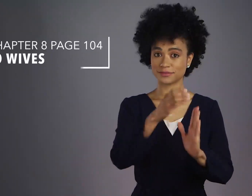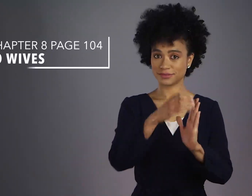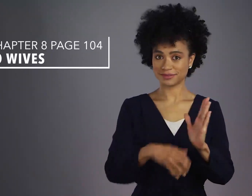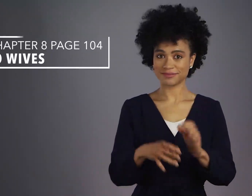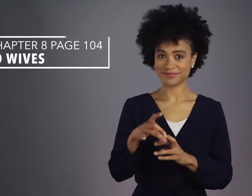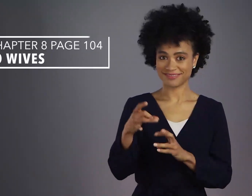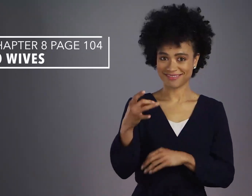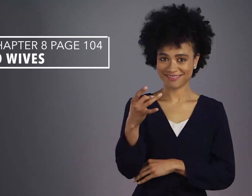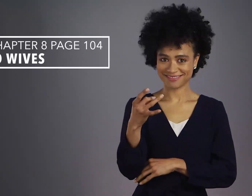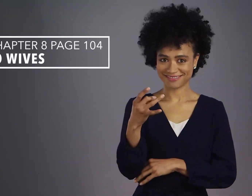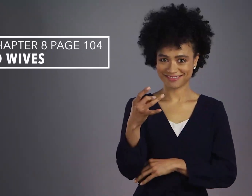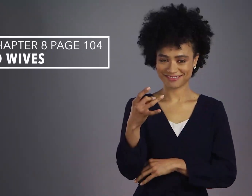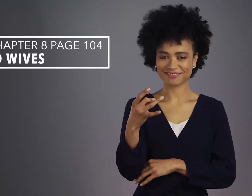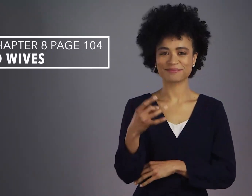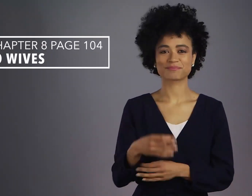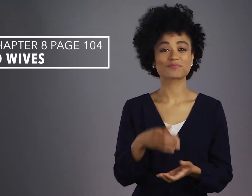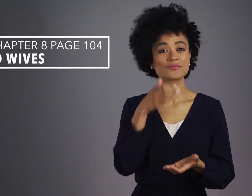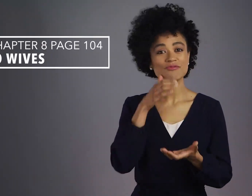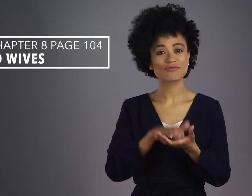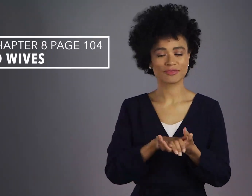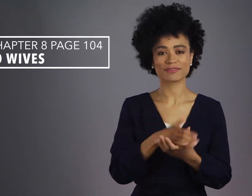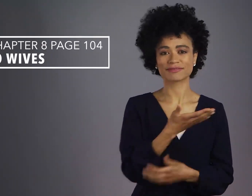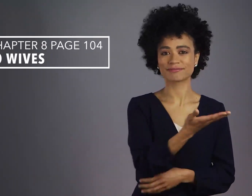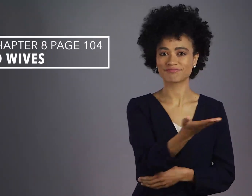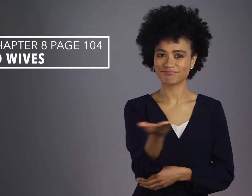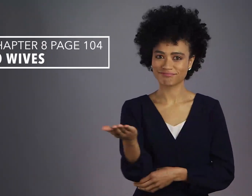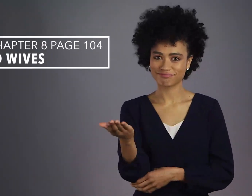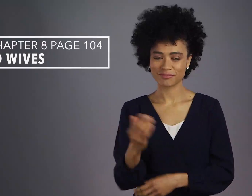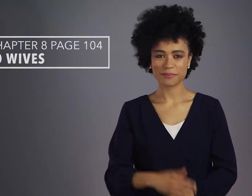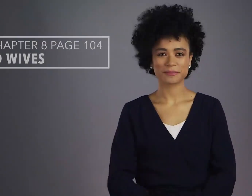Chapter 8 TO WIVES*